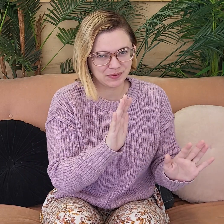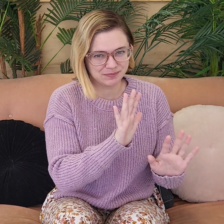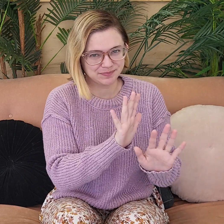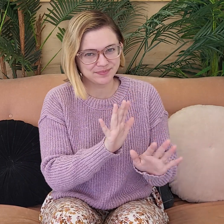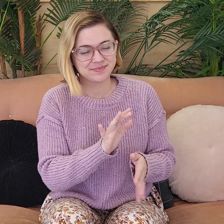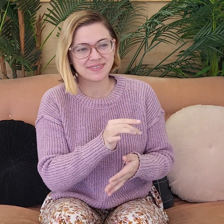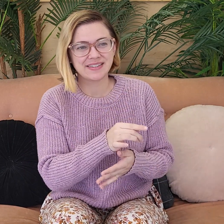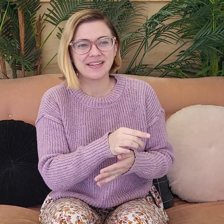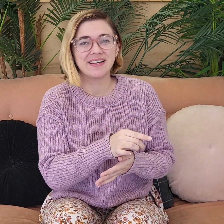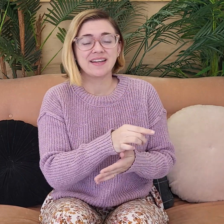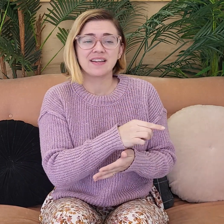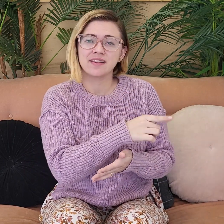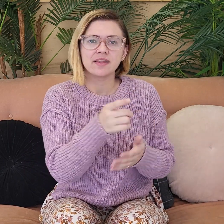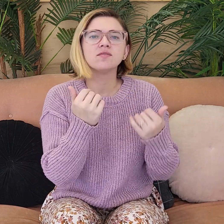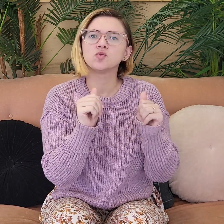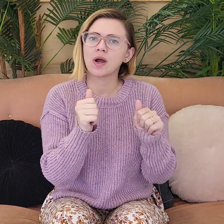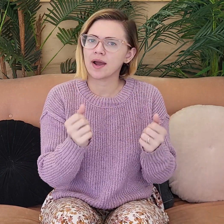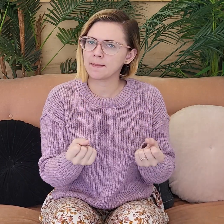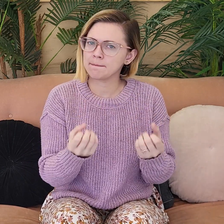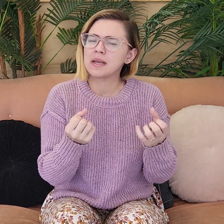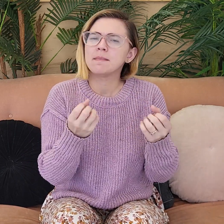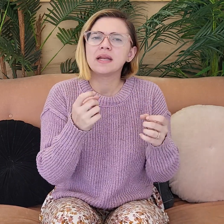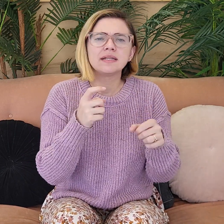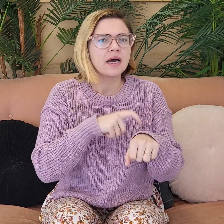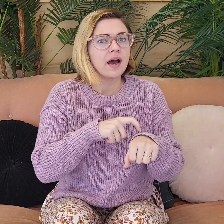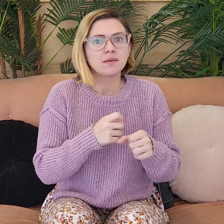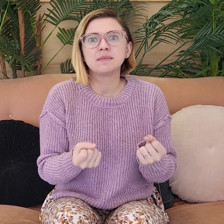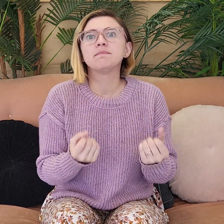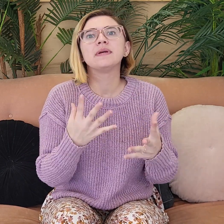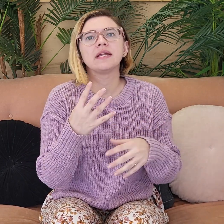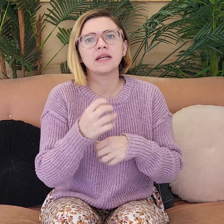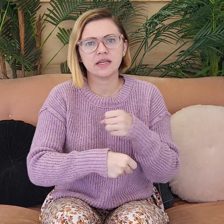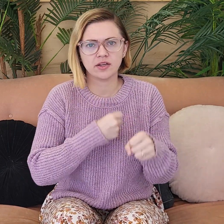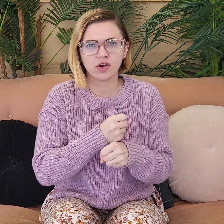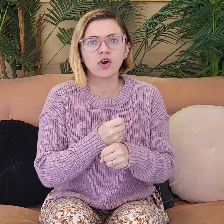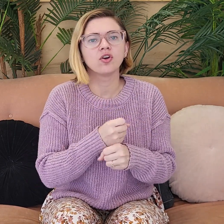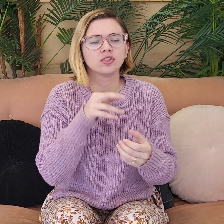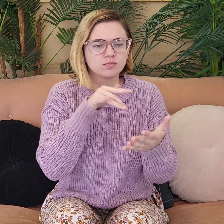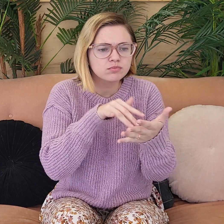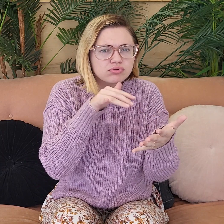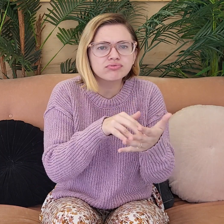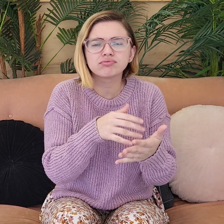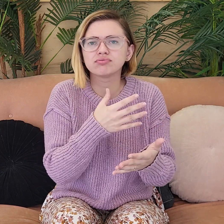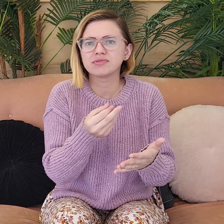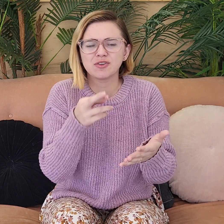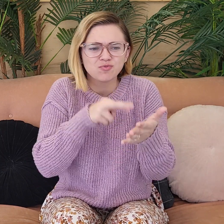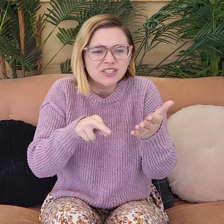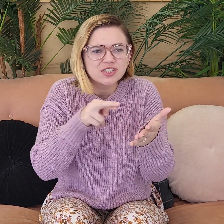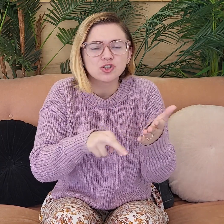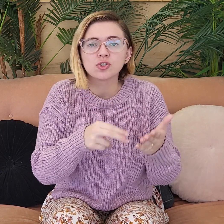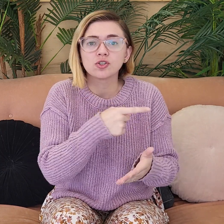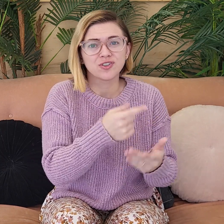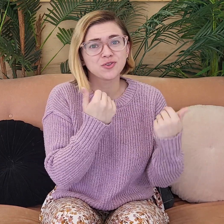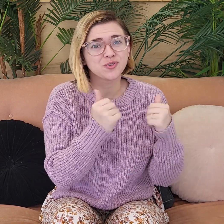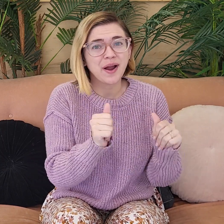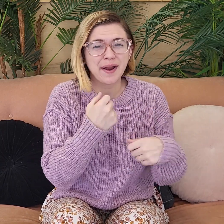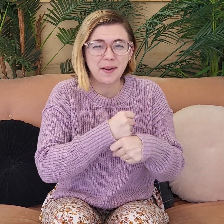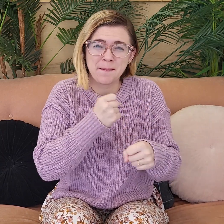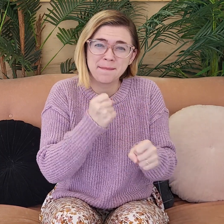They don't know. So scientists, they've tried many times over many years of studying and research.